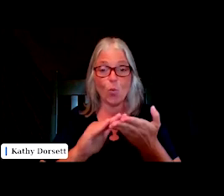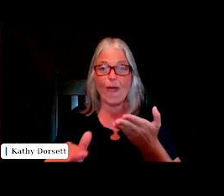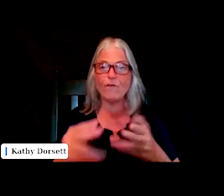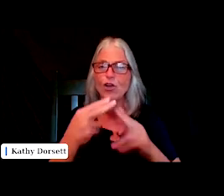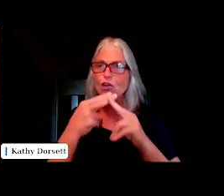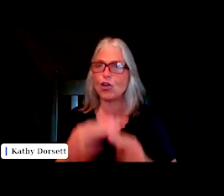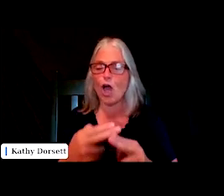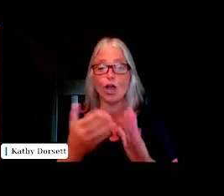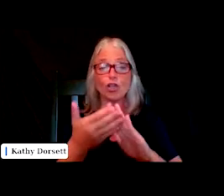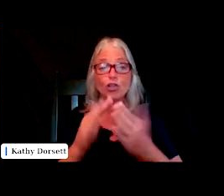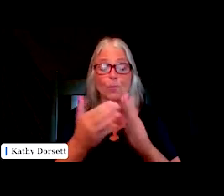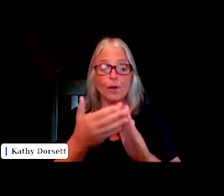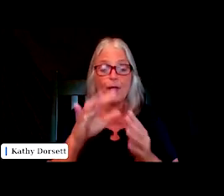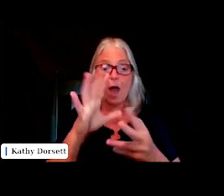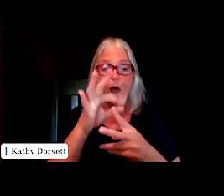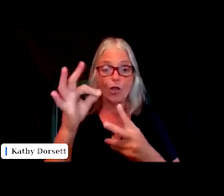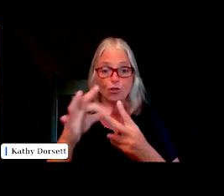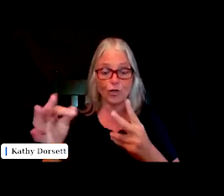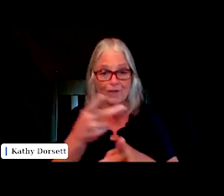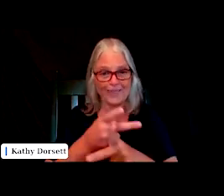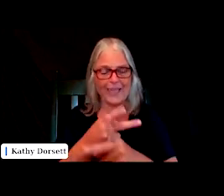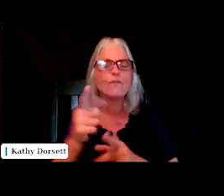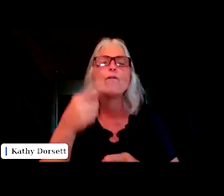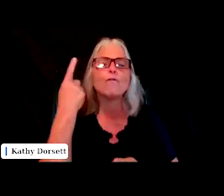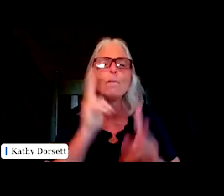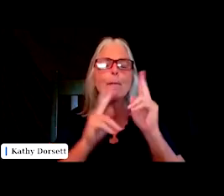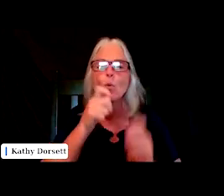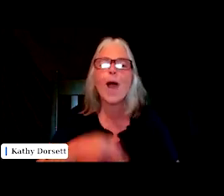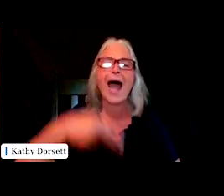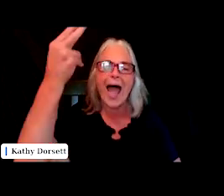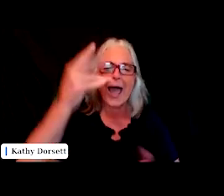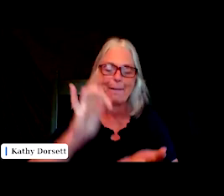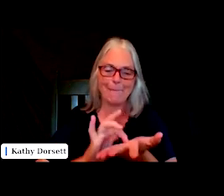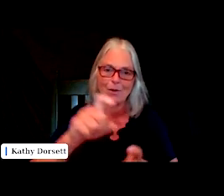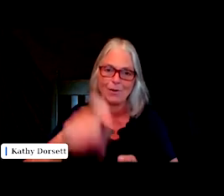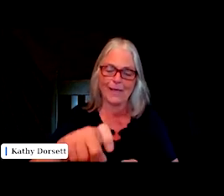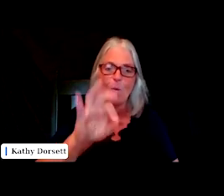Community alternative care. It's for people with high medical needs and or disabilities.